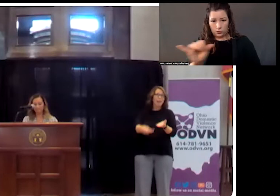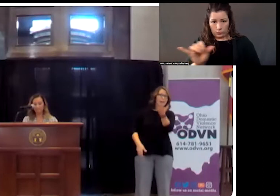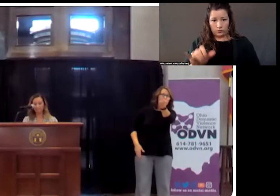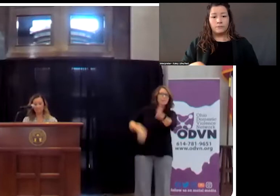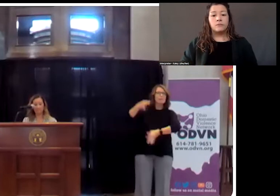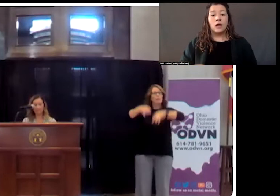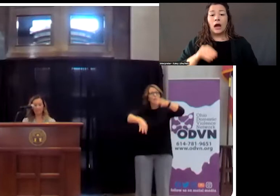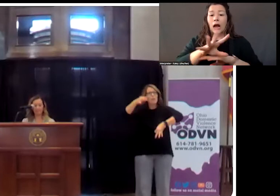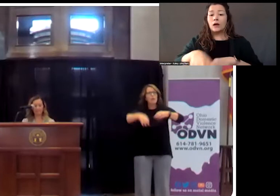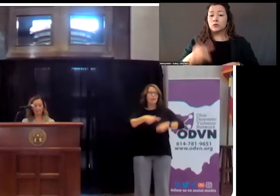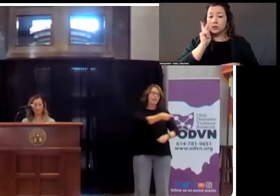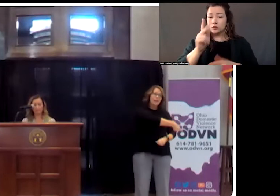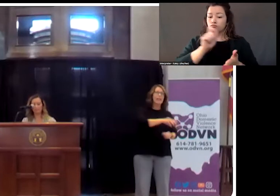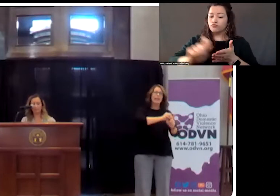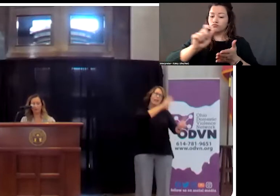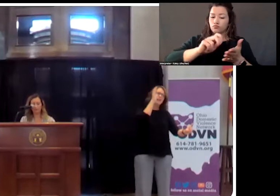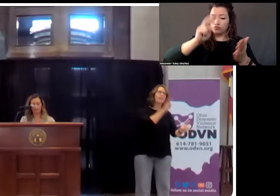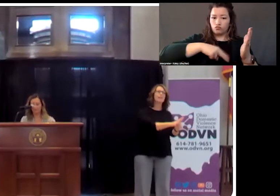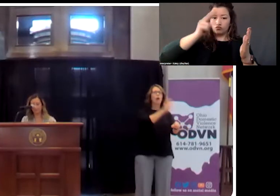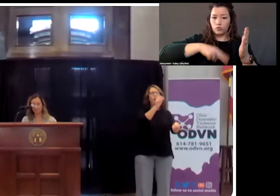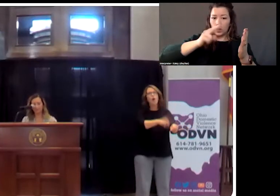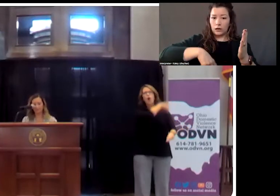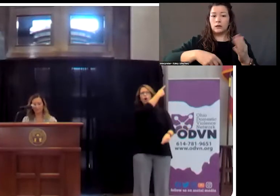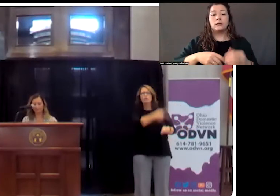stating that Caleb had been exposed to long term domestic violence.